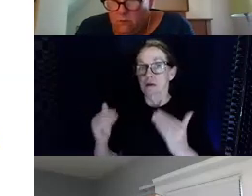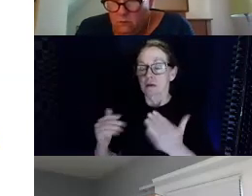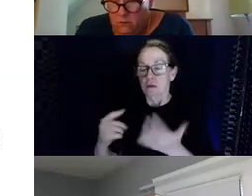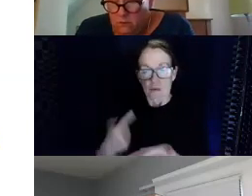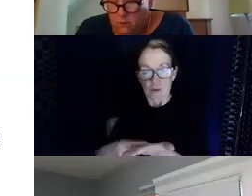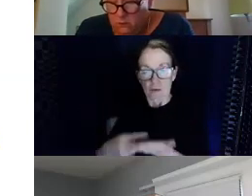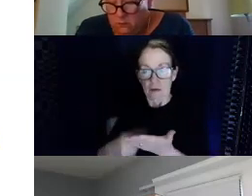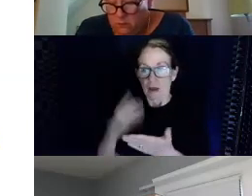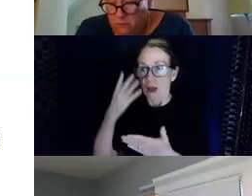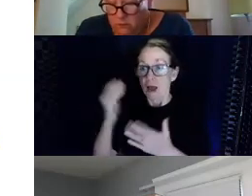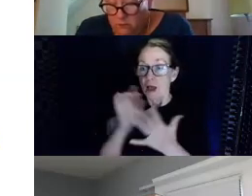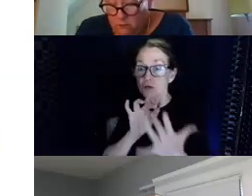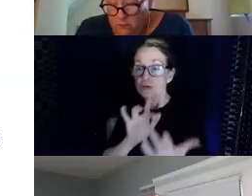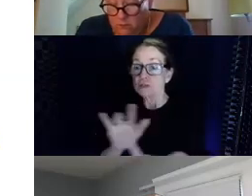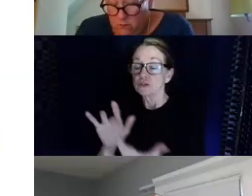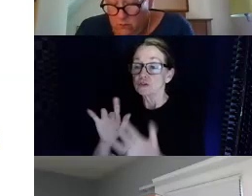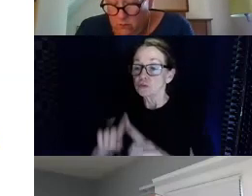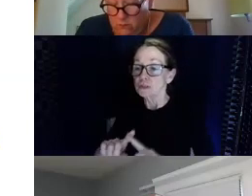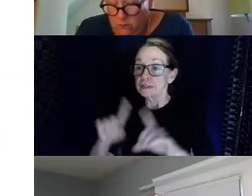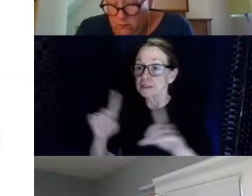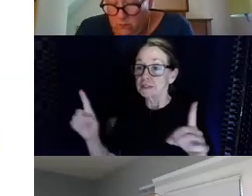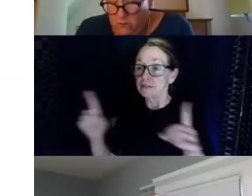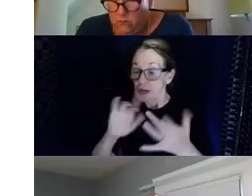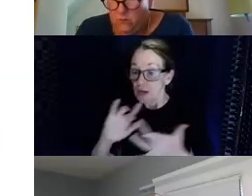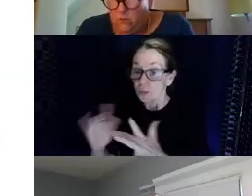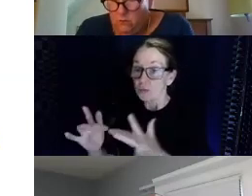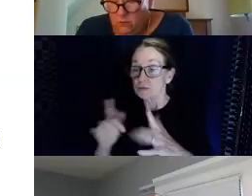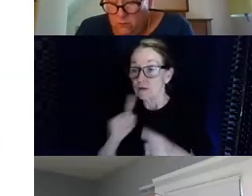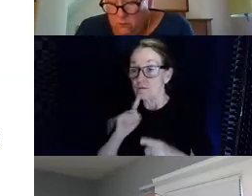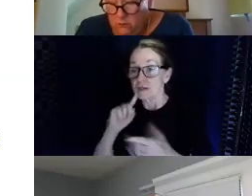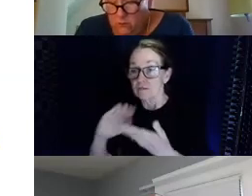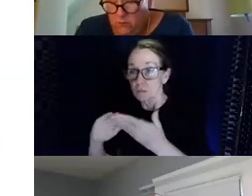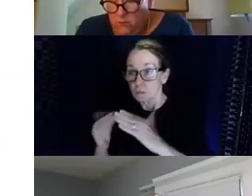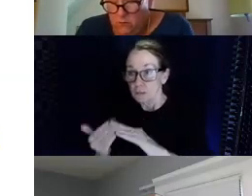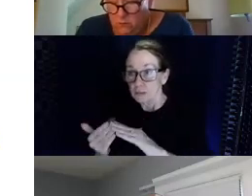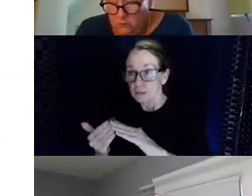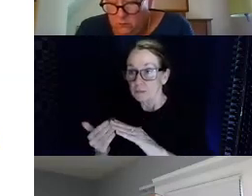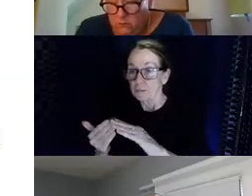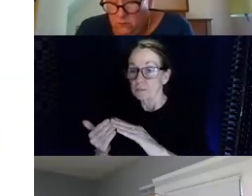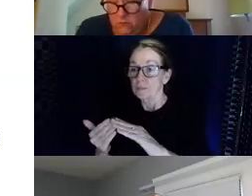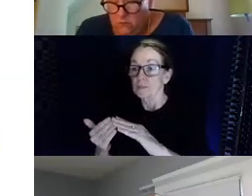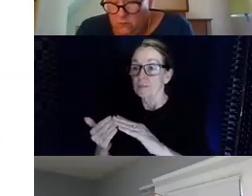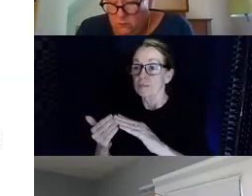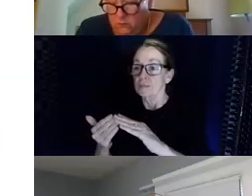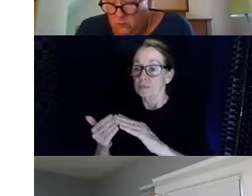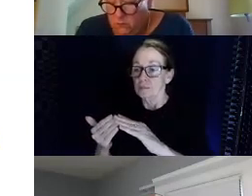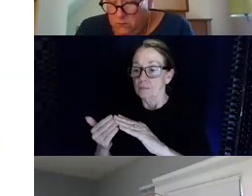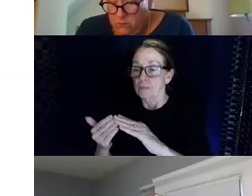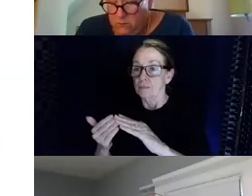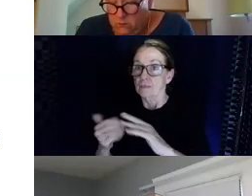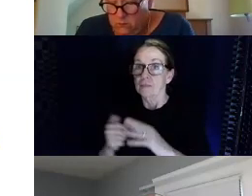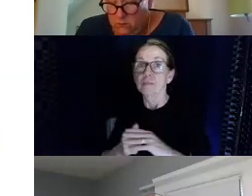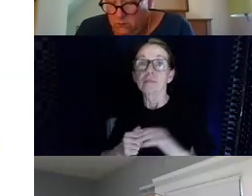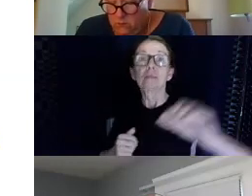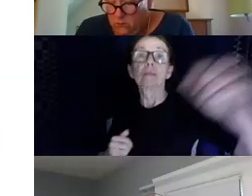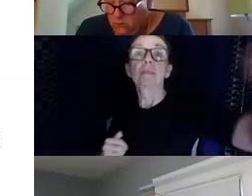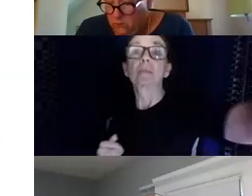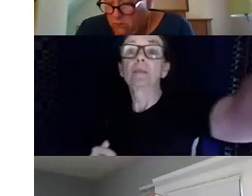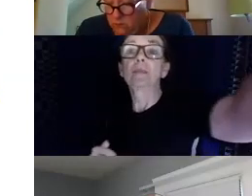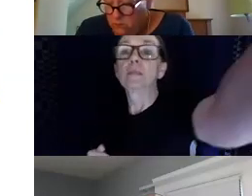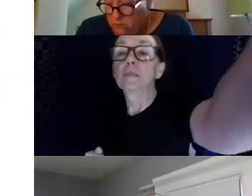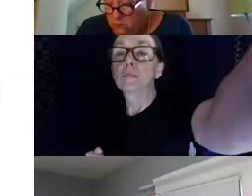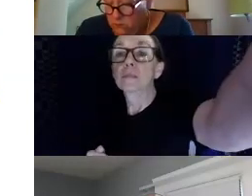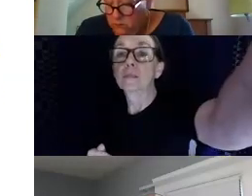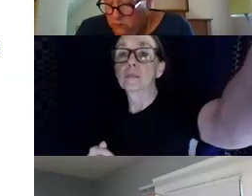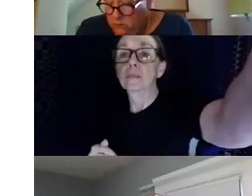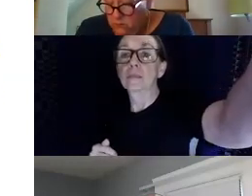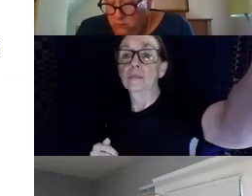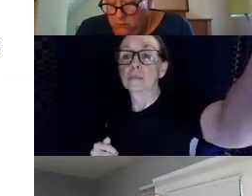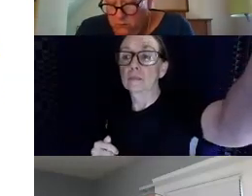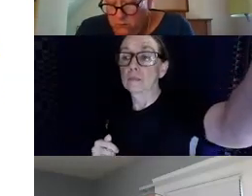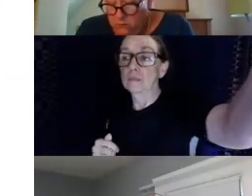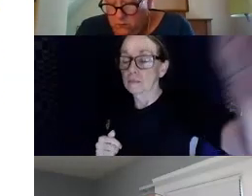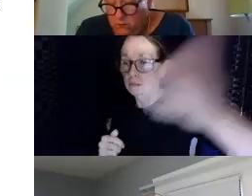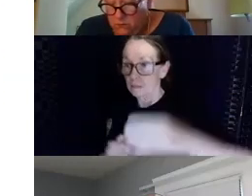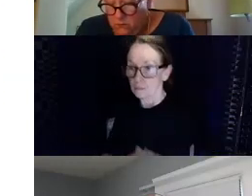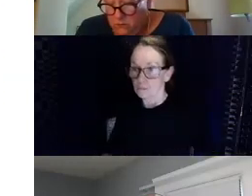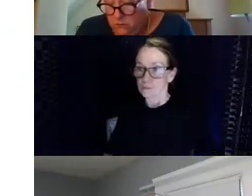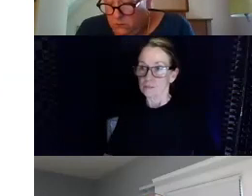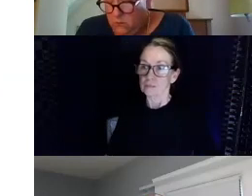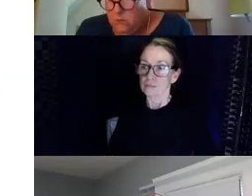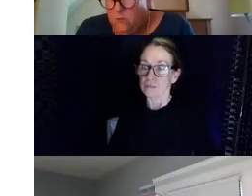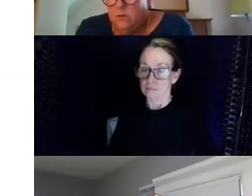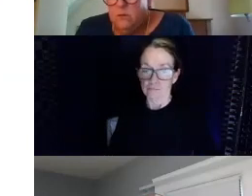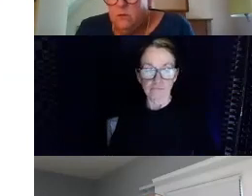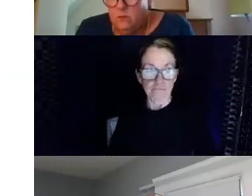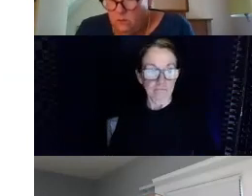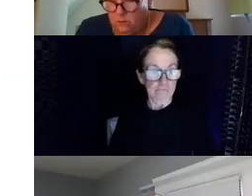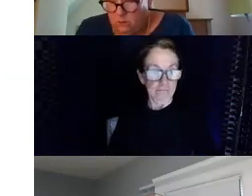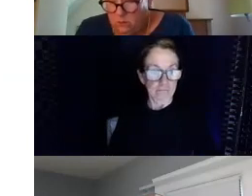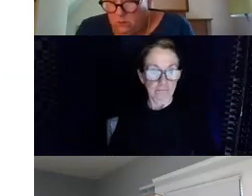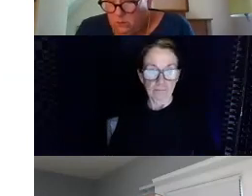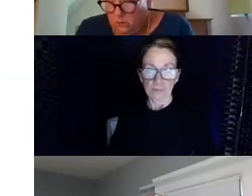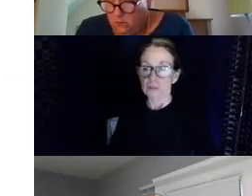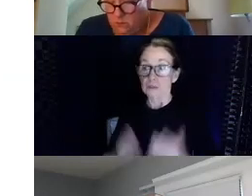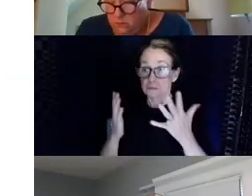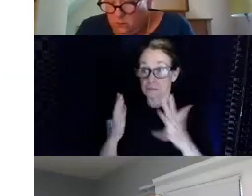AND THEN THE SURVEY FOR HEALTHCARE PROFESSIONALS.